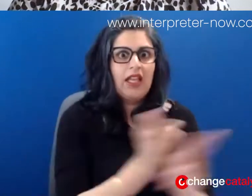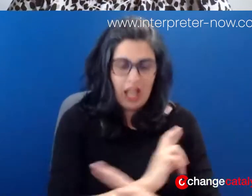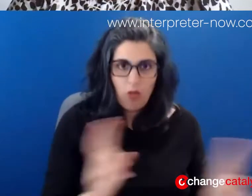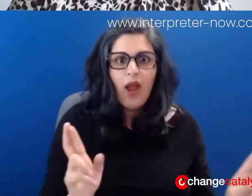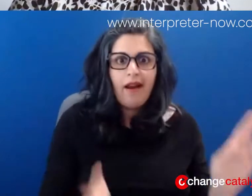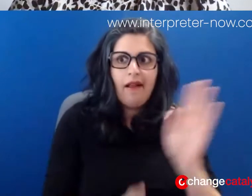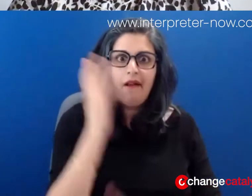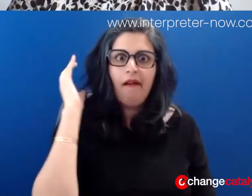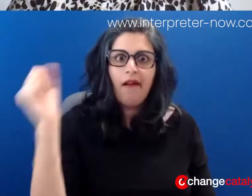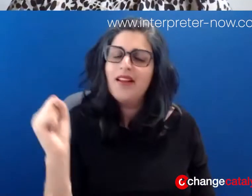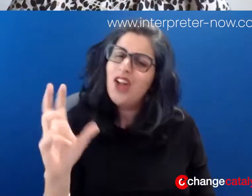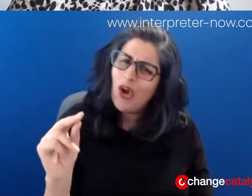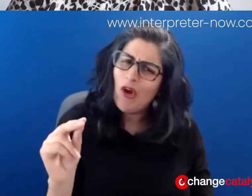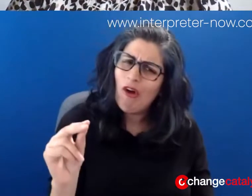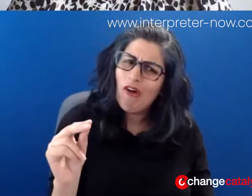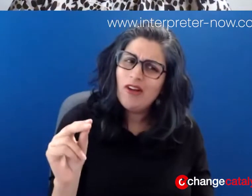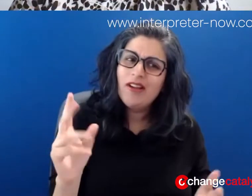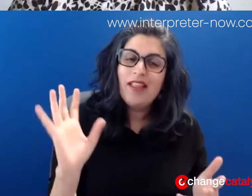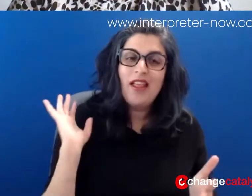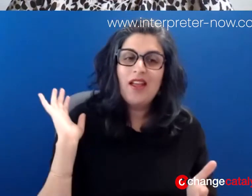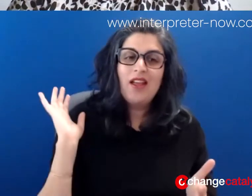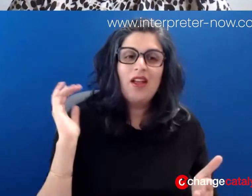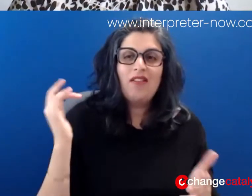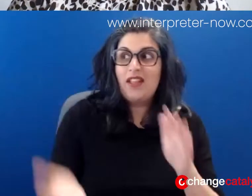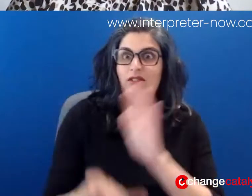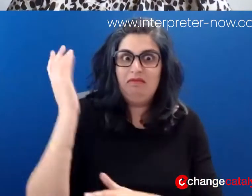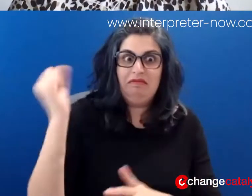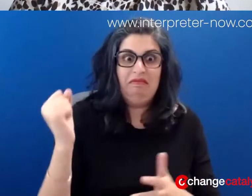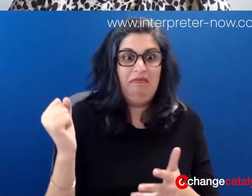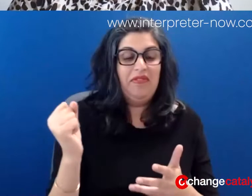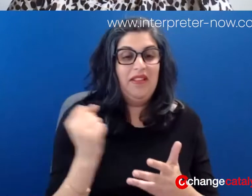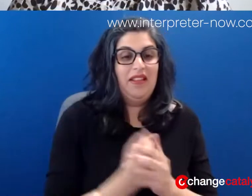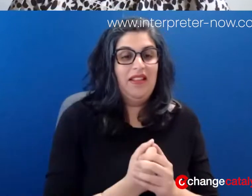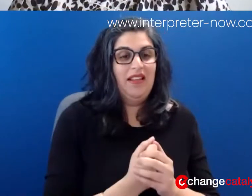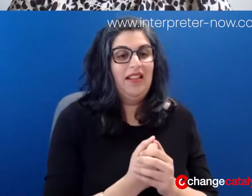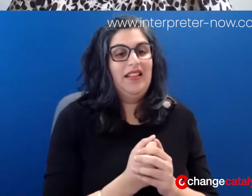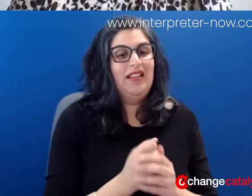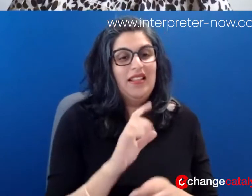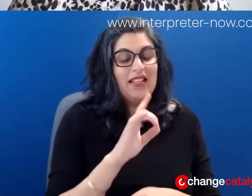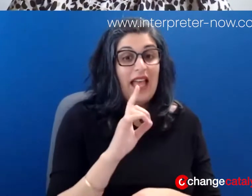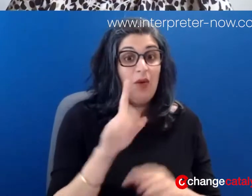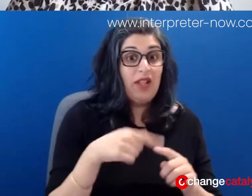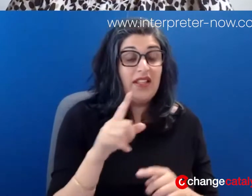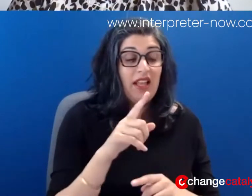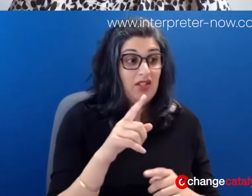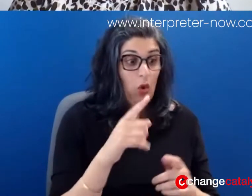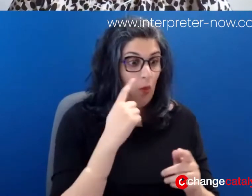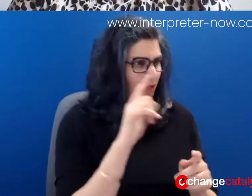And when we get there and realize it's safe, zebras shake. They do a little shake. They shake it off. They know how to do it.